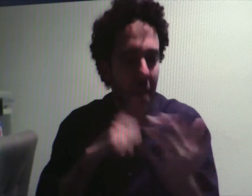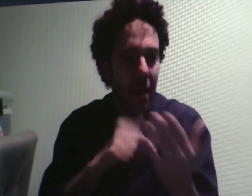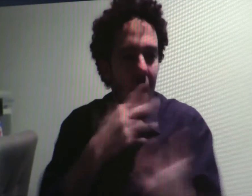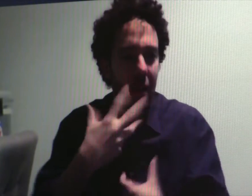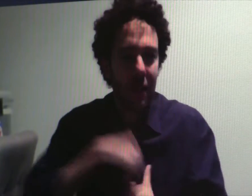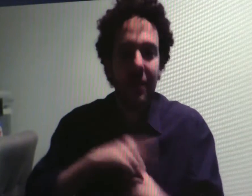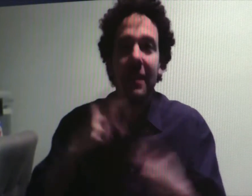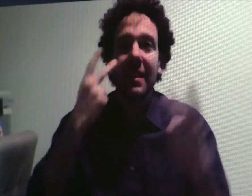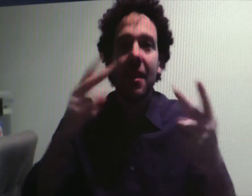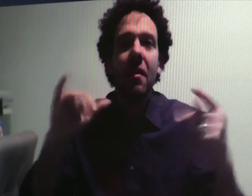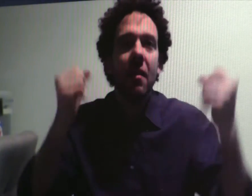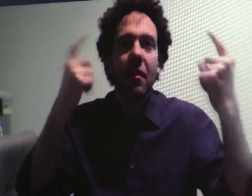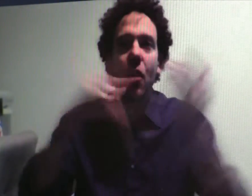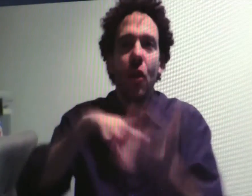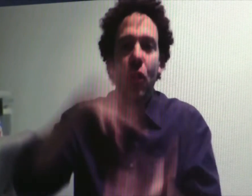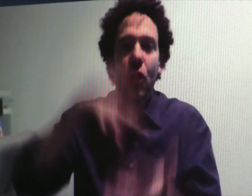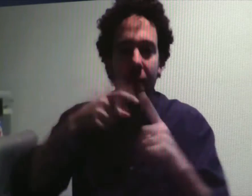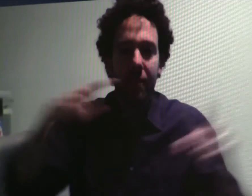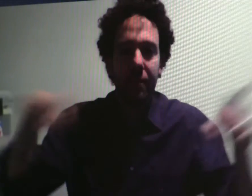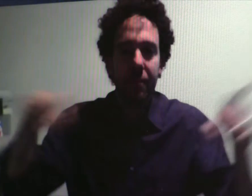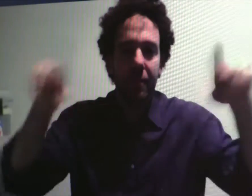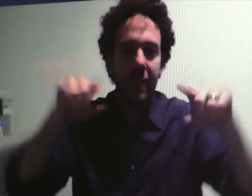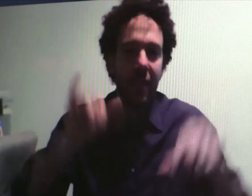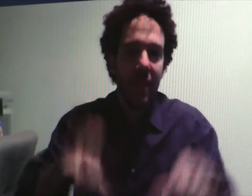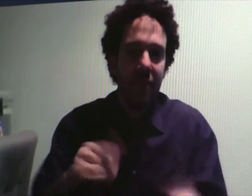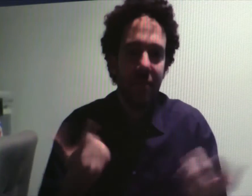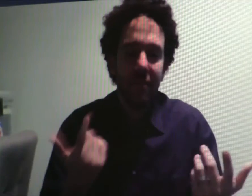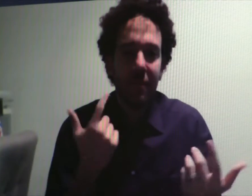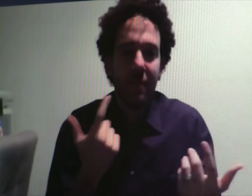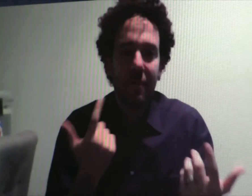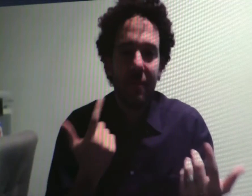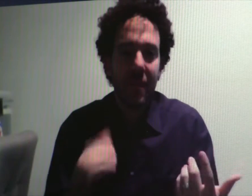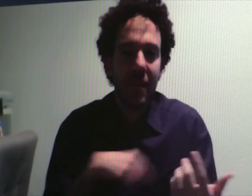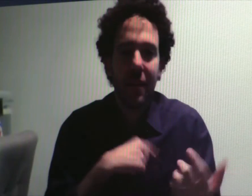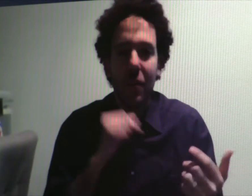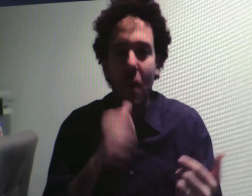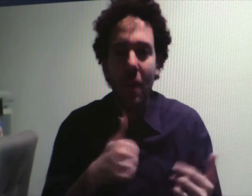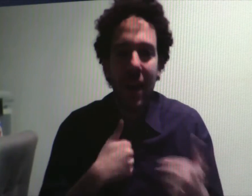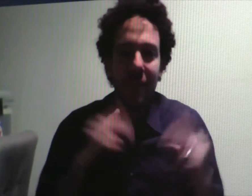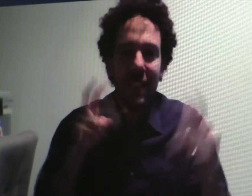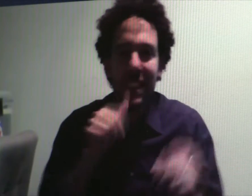its hard to see, or even explain. Once they experience it and see it, and understand it visually they can learn from the performers.